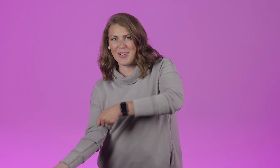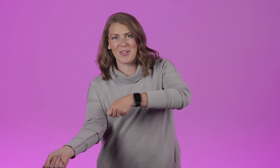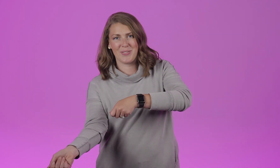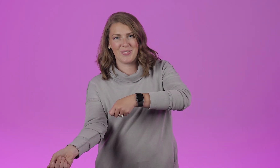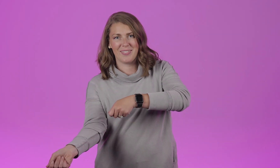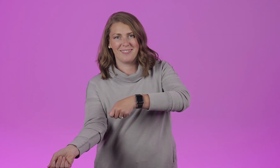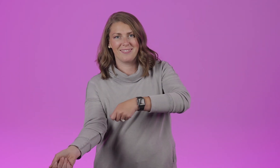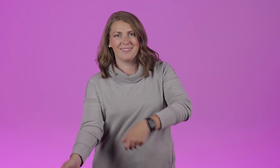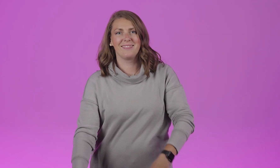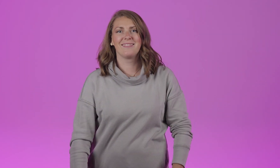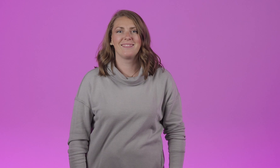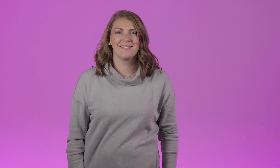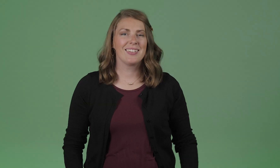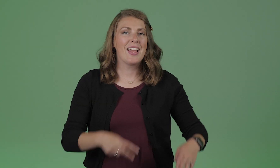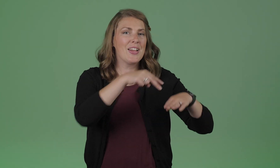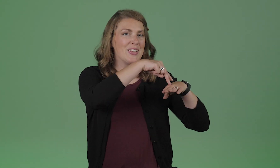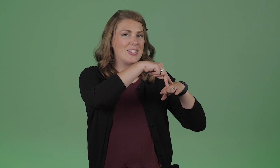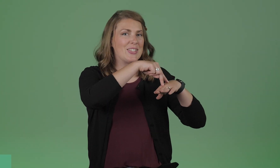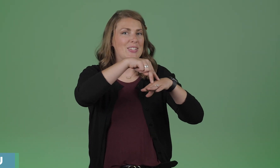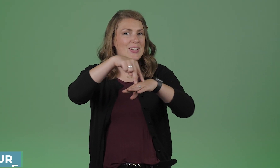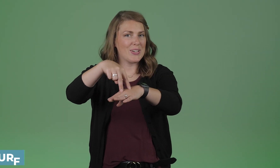GOLF SURF